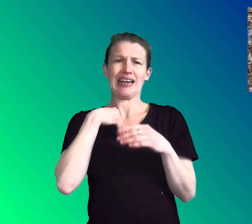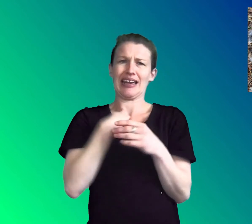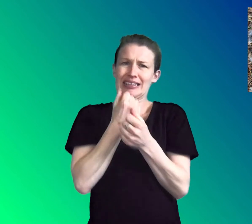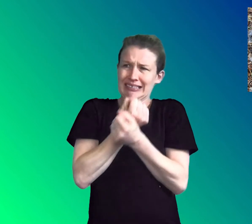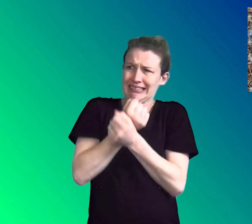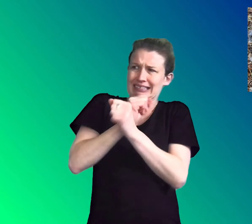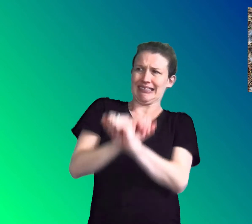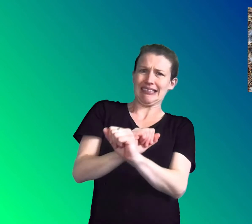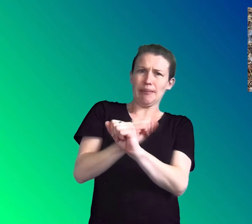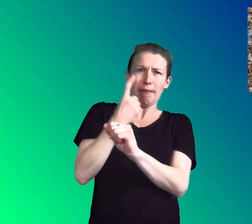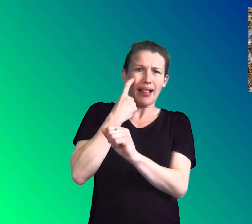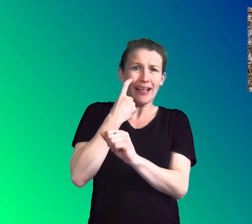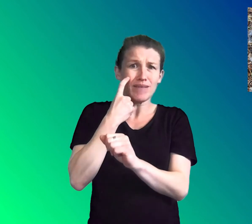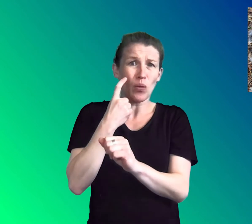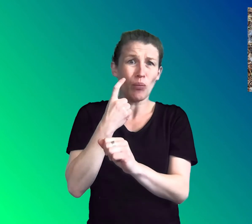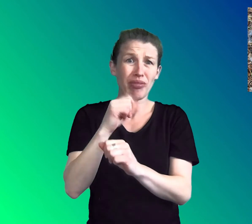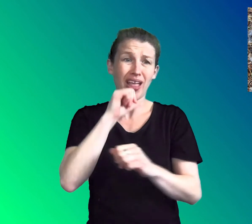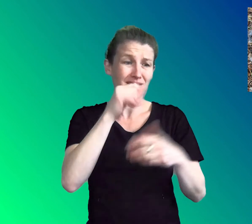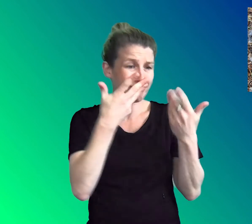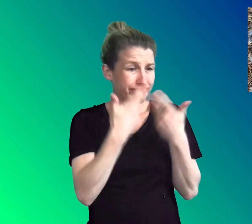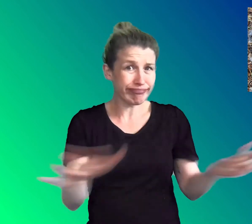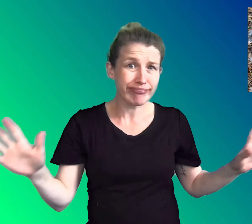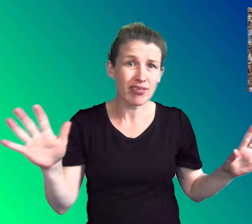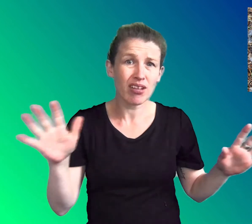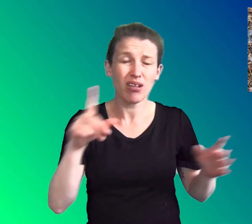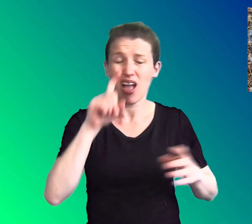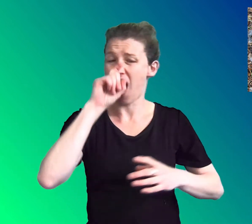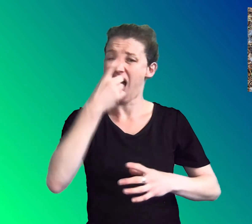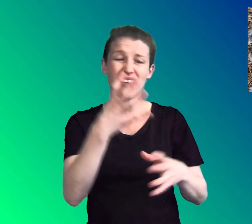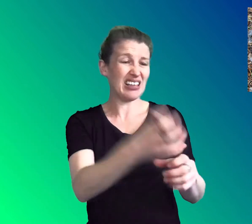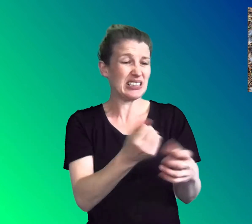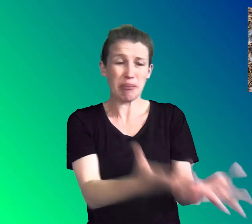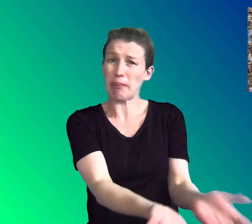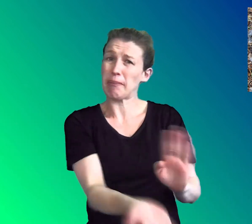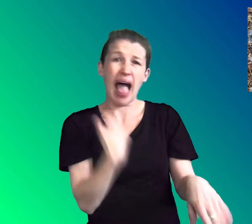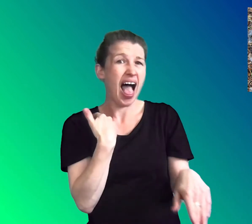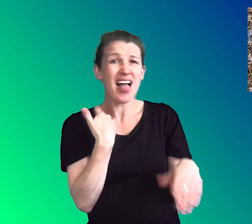to protect them and ensure that they are not lost forever.